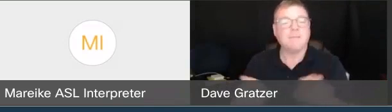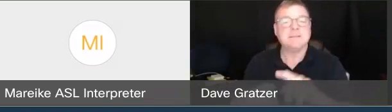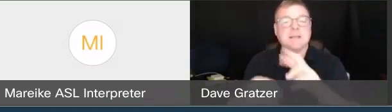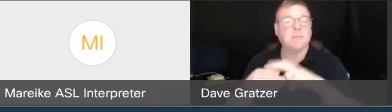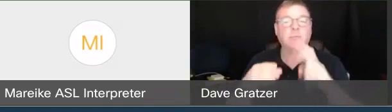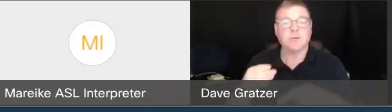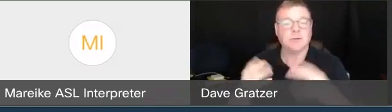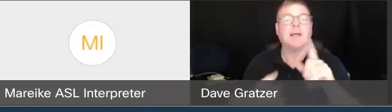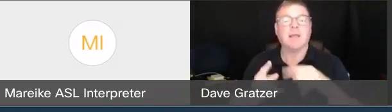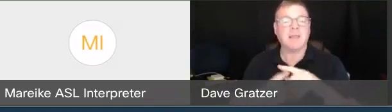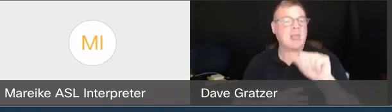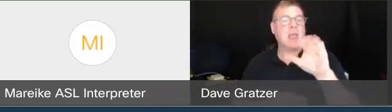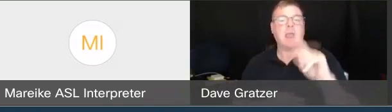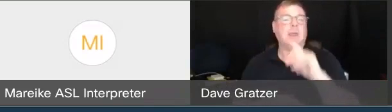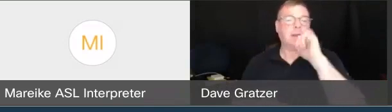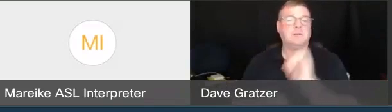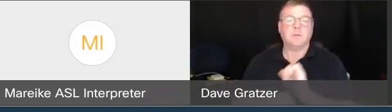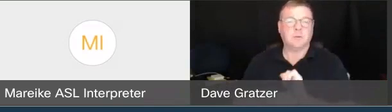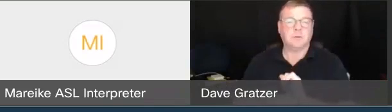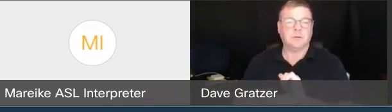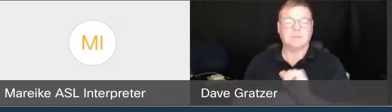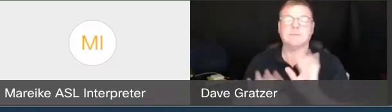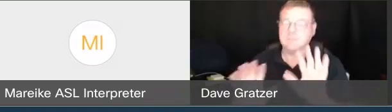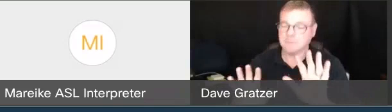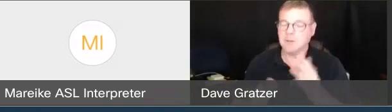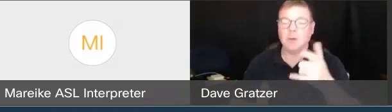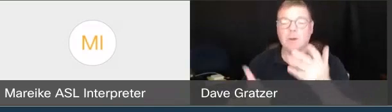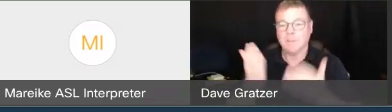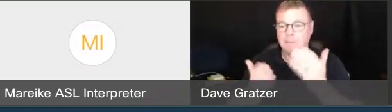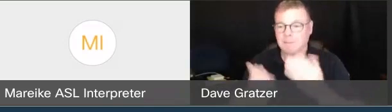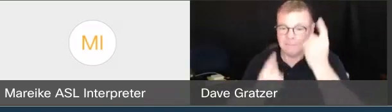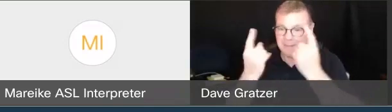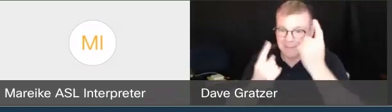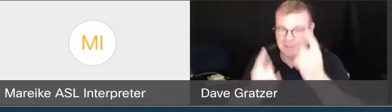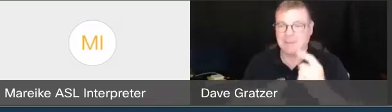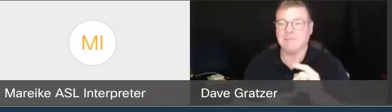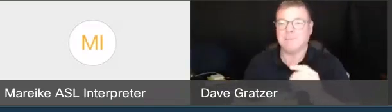look ACT doesn't work. You might think about, even though we don't have the same level of evidence